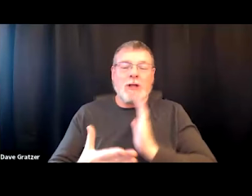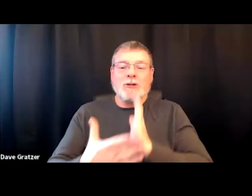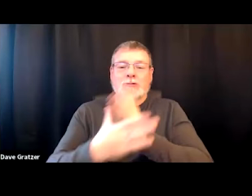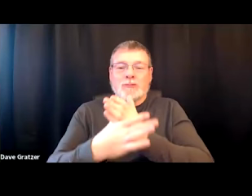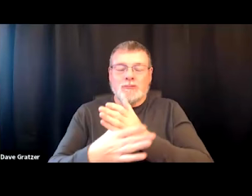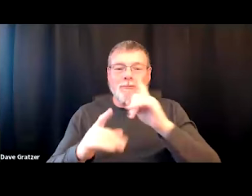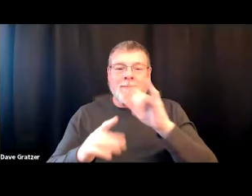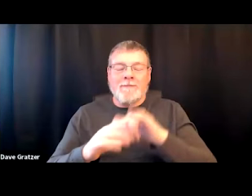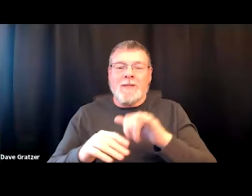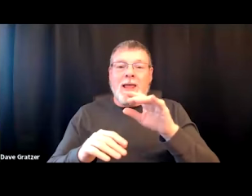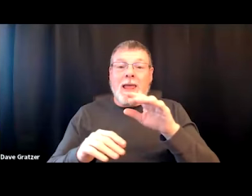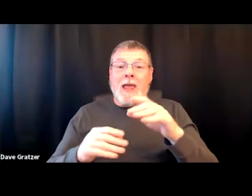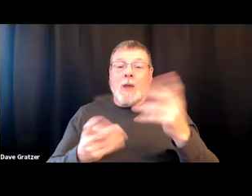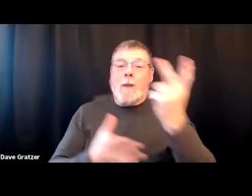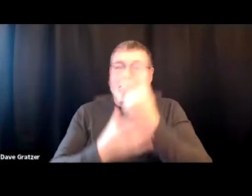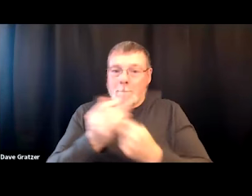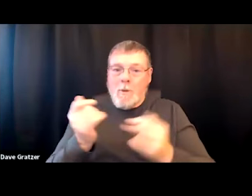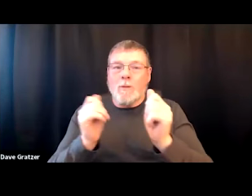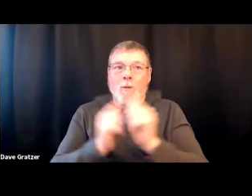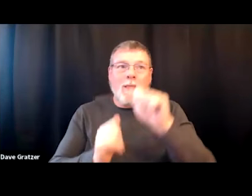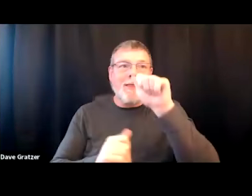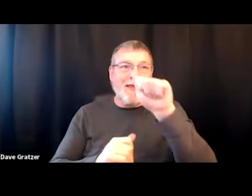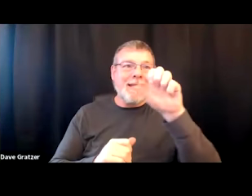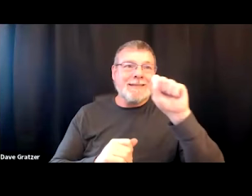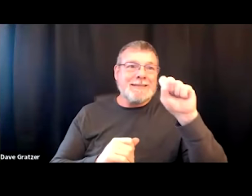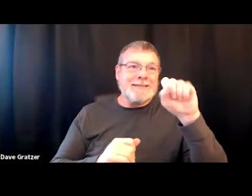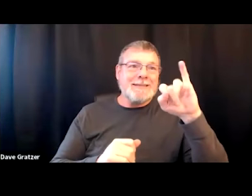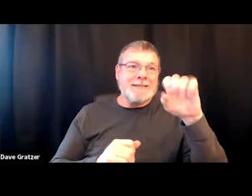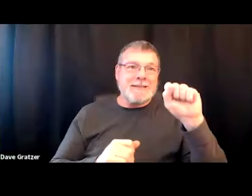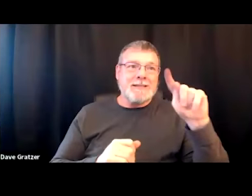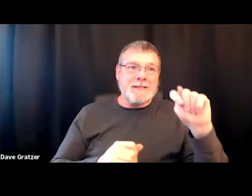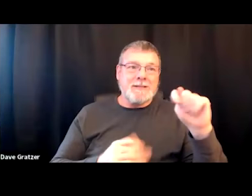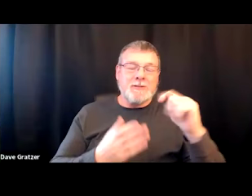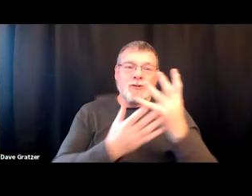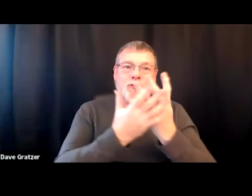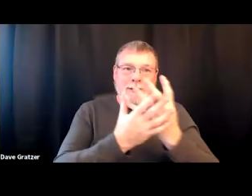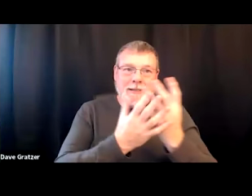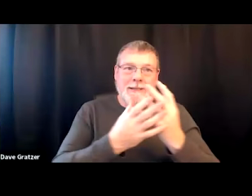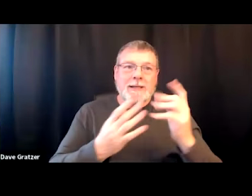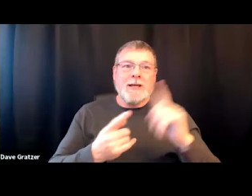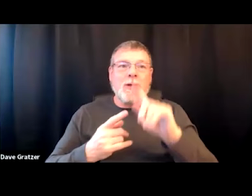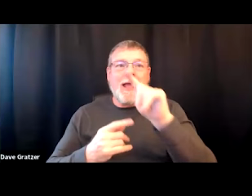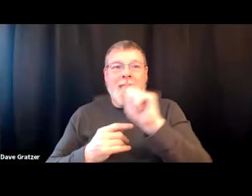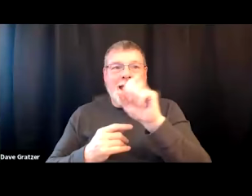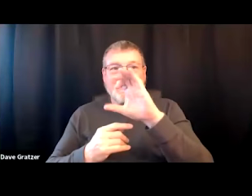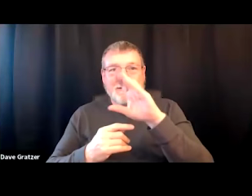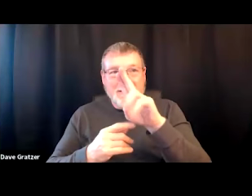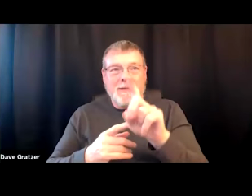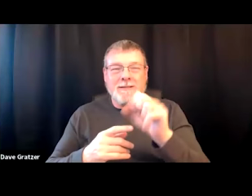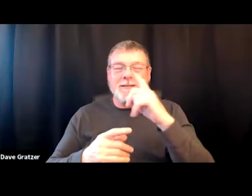that goes hand in hand with the ASSIST screening instrument to provide an estimate of what type of services are needed